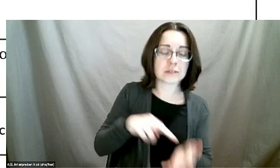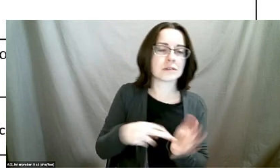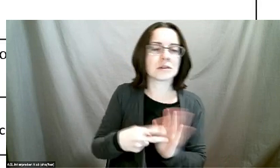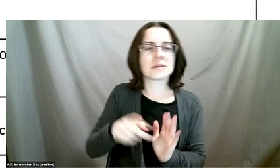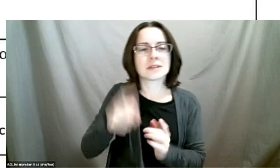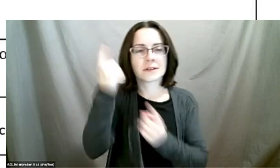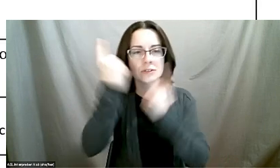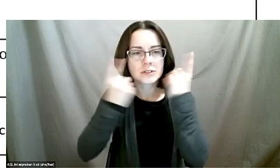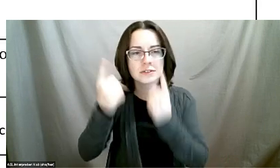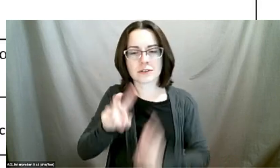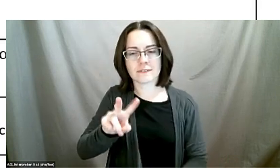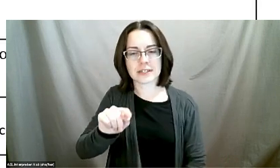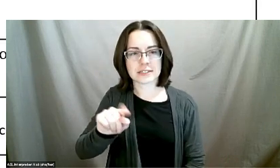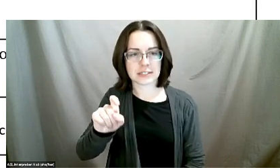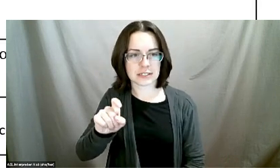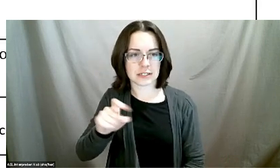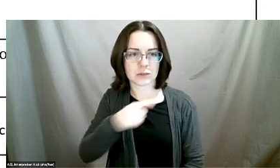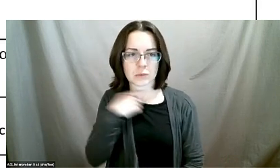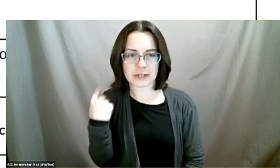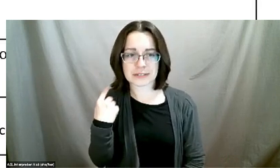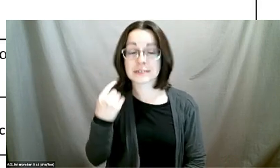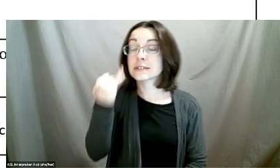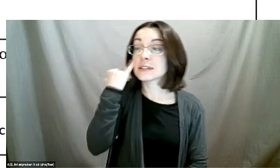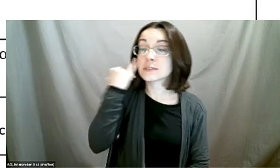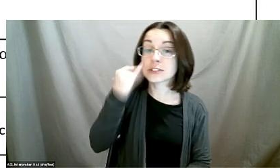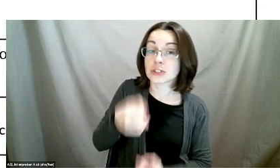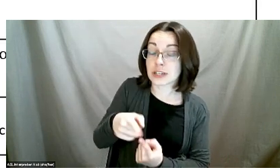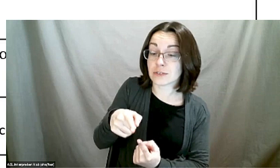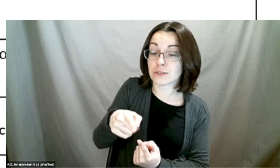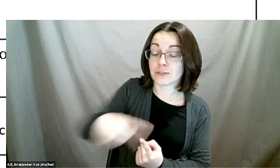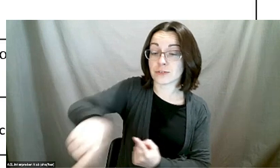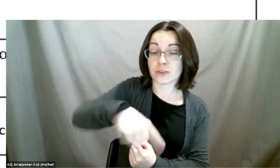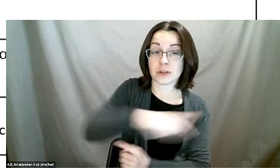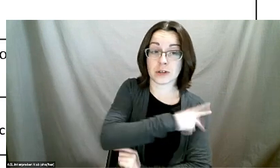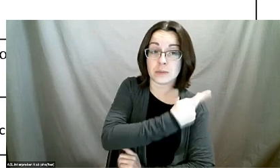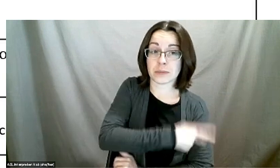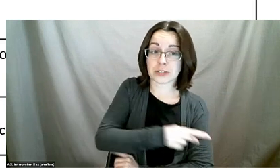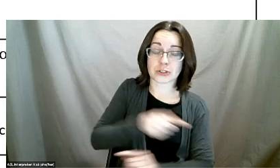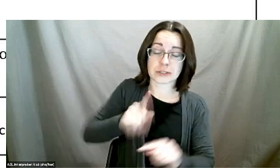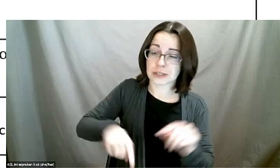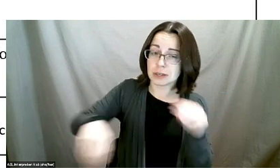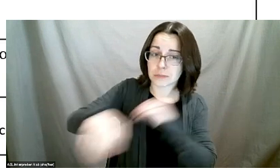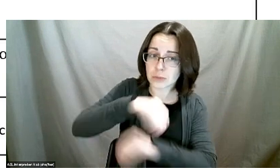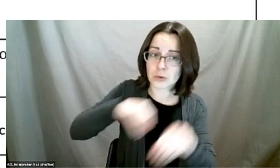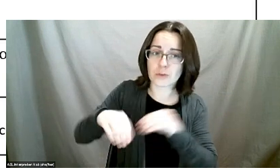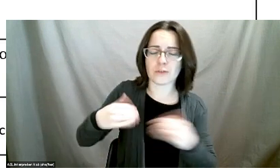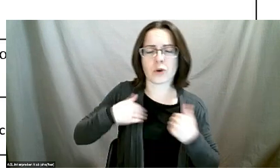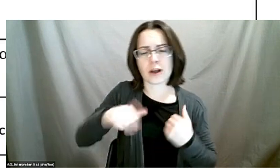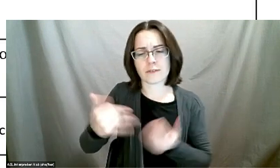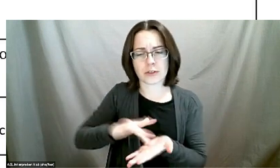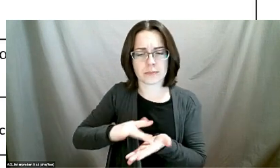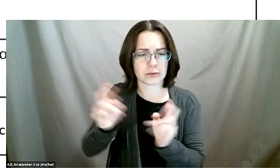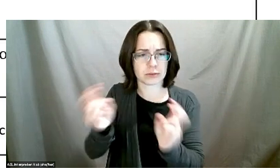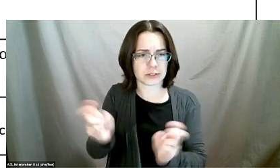for our patients with immobility or other medical issues Oral progesterone only pills.